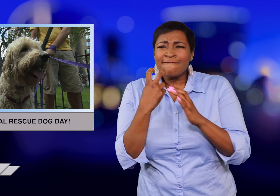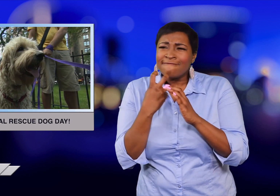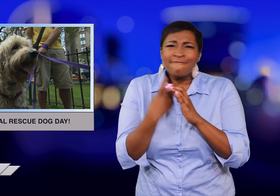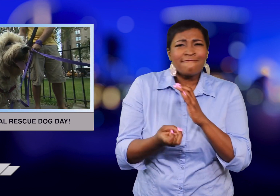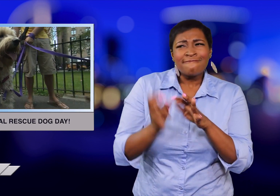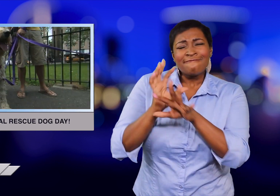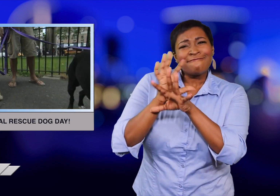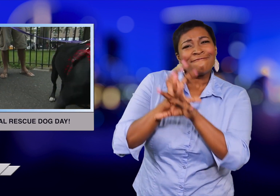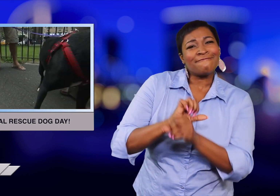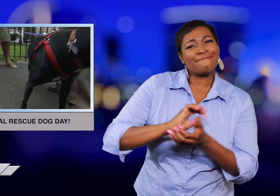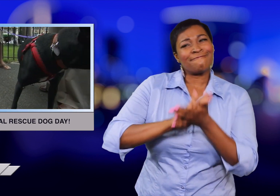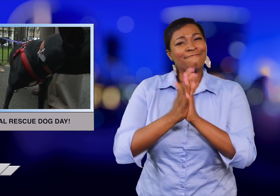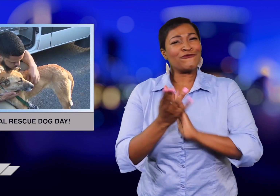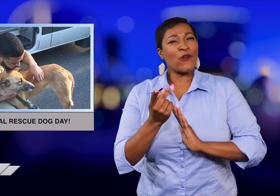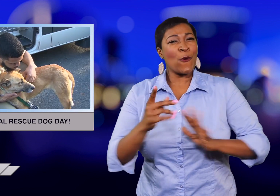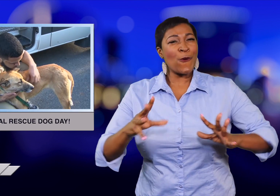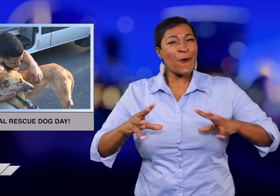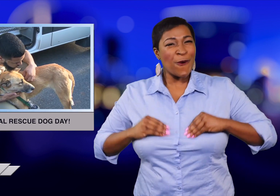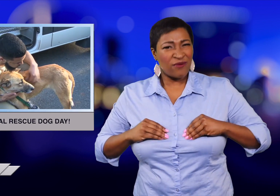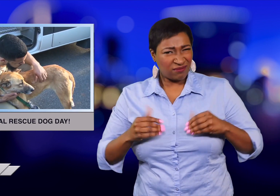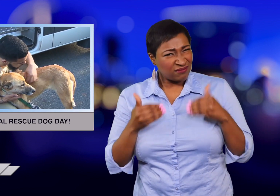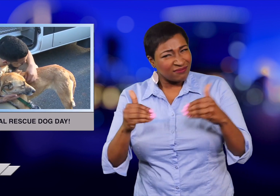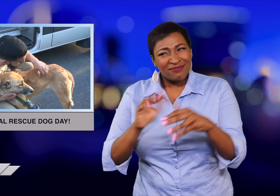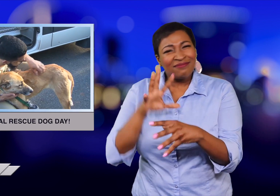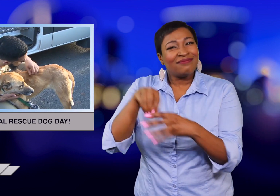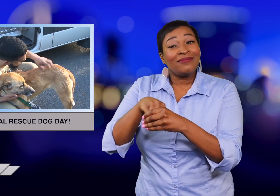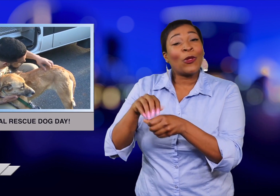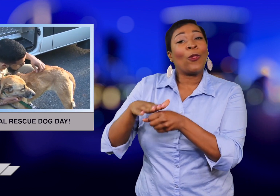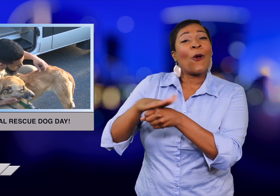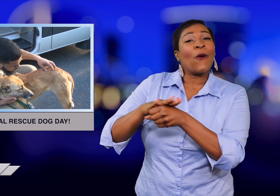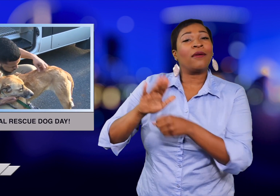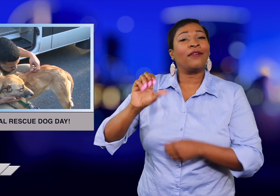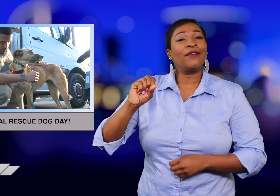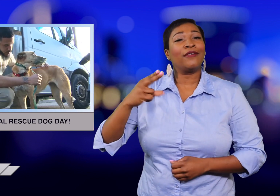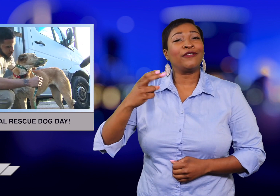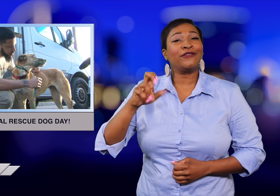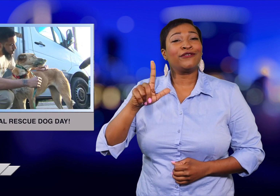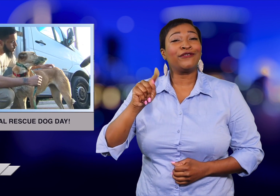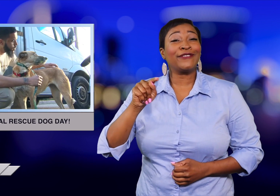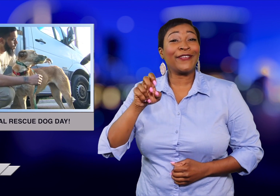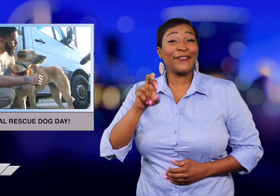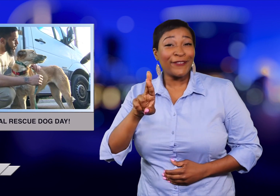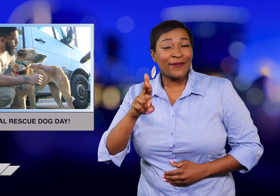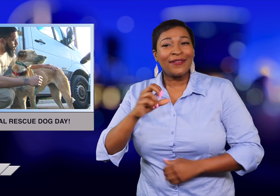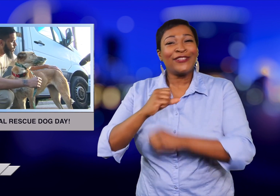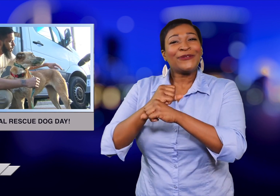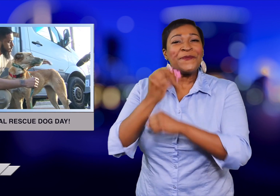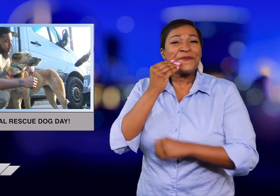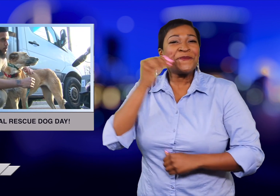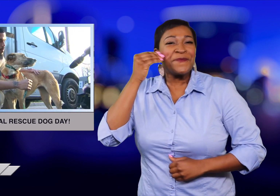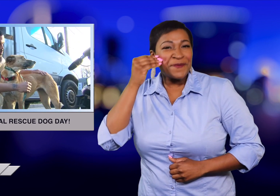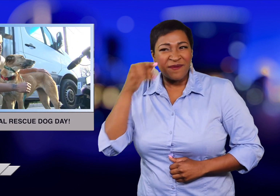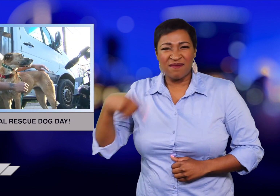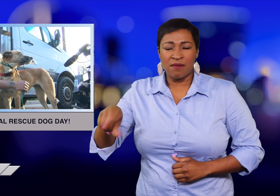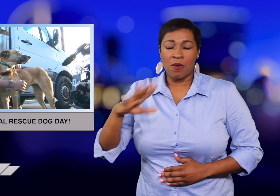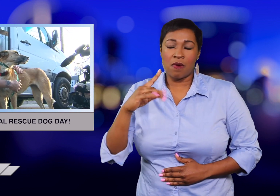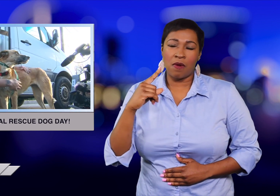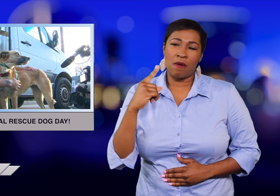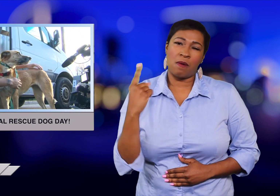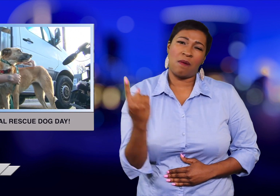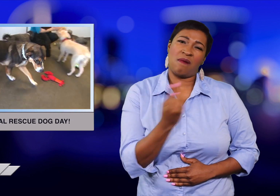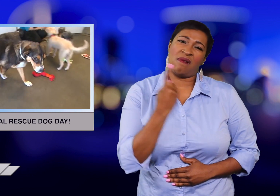If you want to ease into dog ownership, get involved in a local shelter.